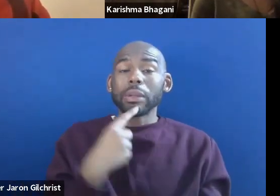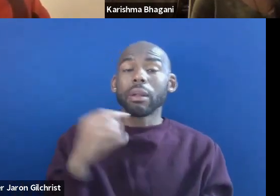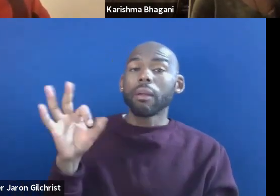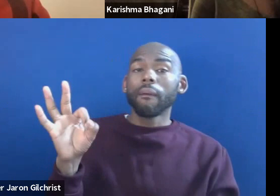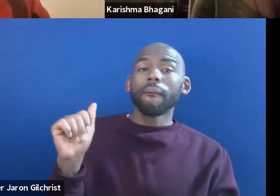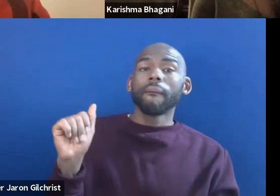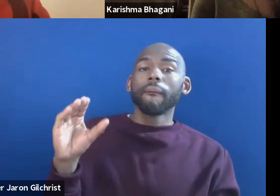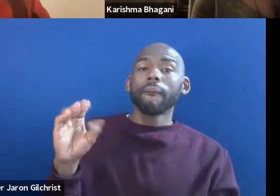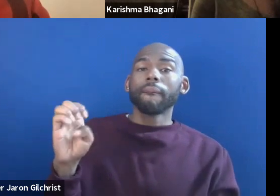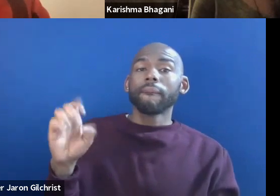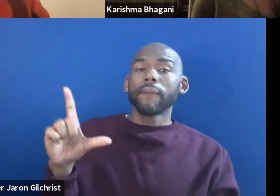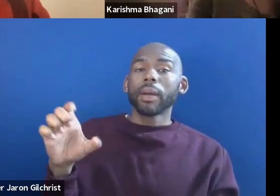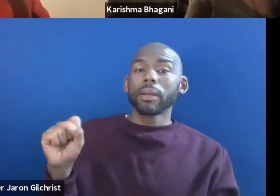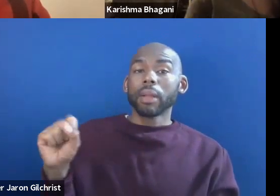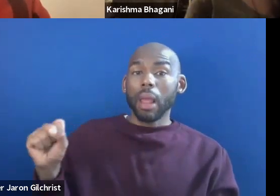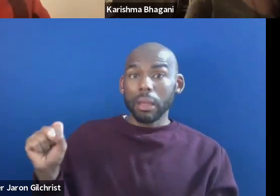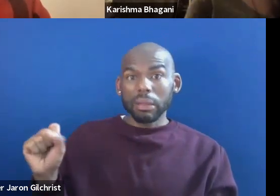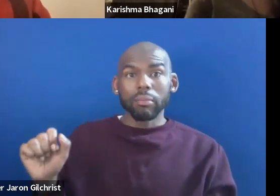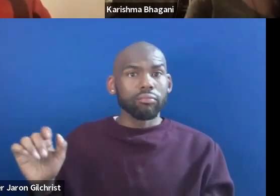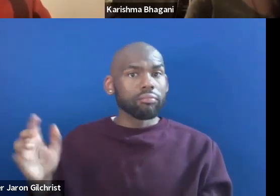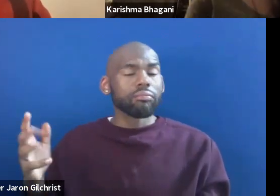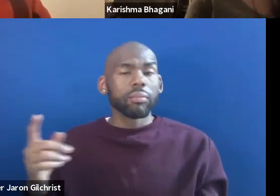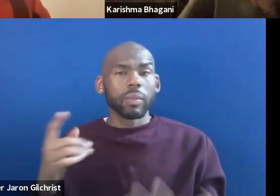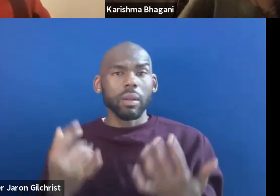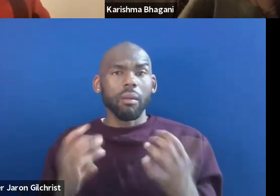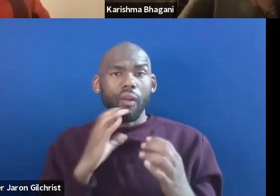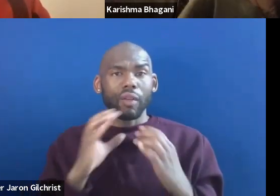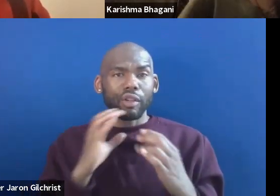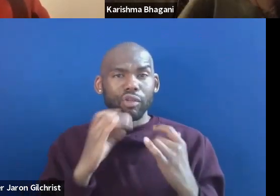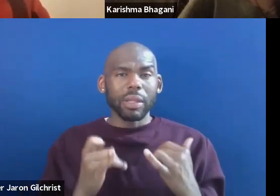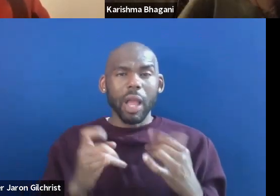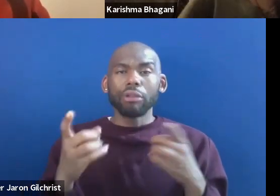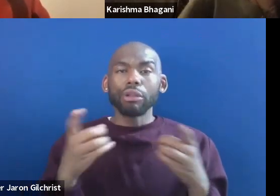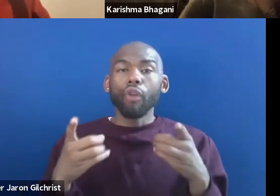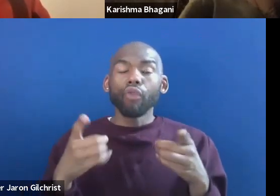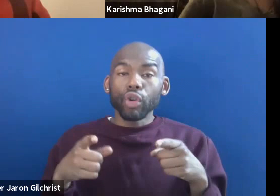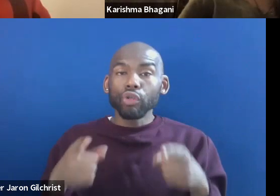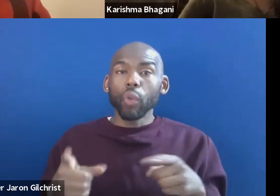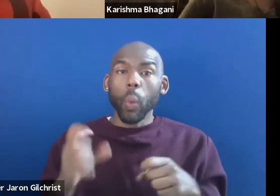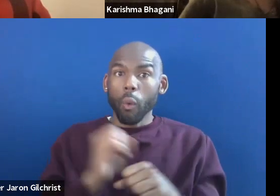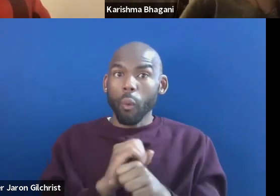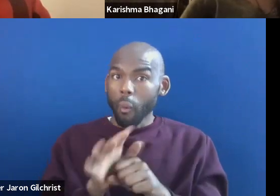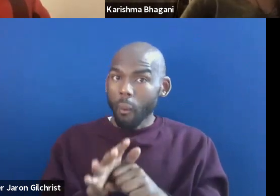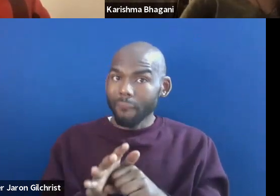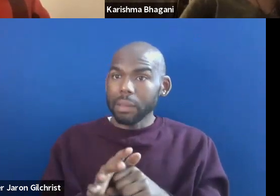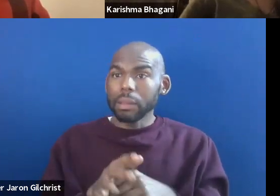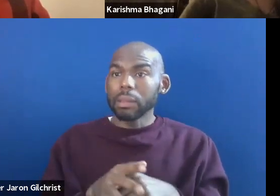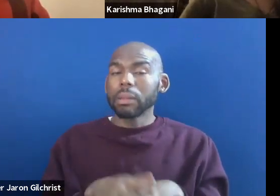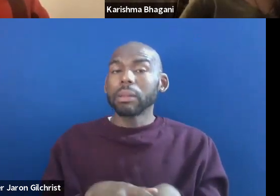and sort of the gist of the conversation that we're having today is there acting during the time of COVID. You know, so, and before I do that